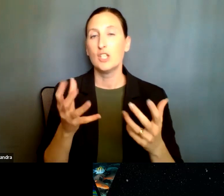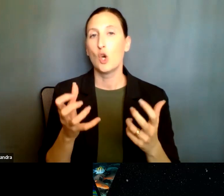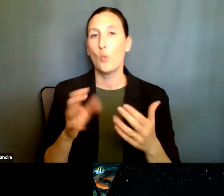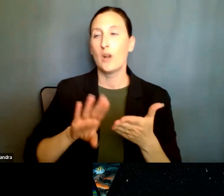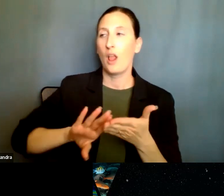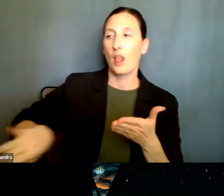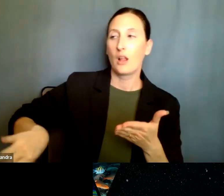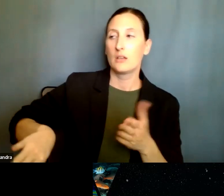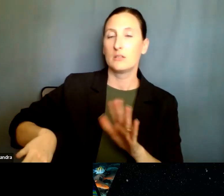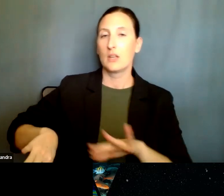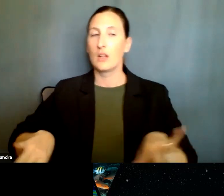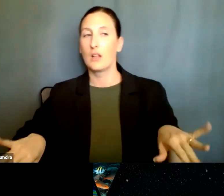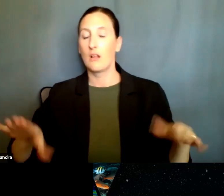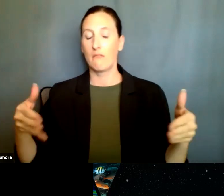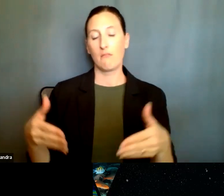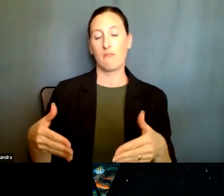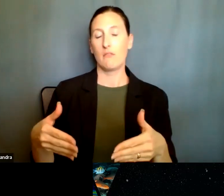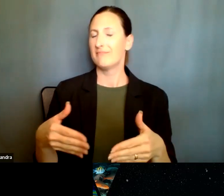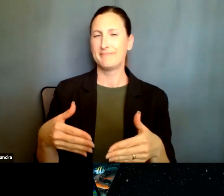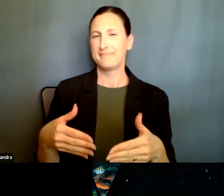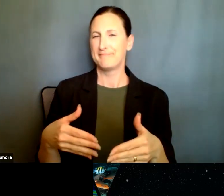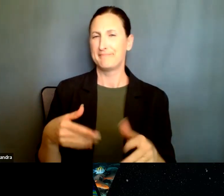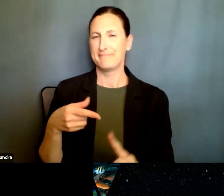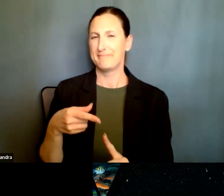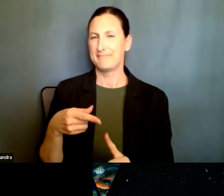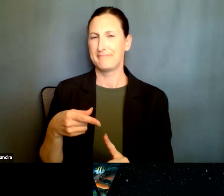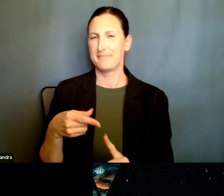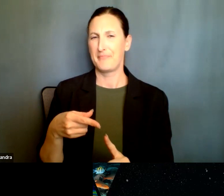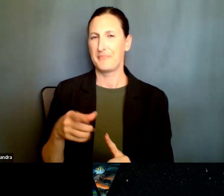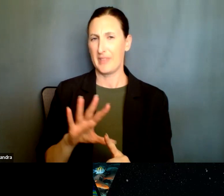and I don't think it's really possible.